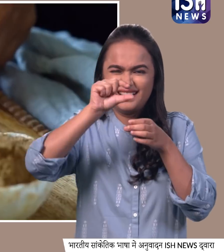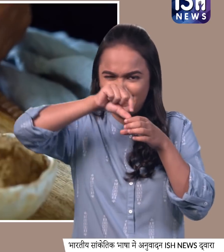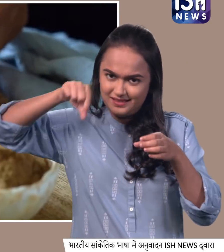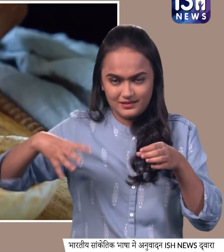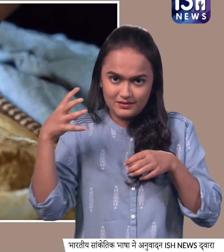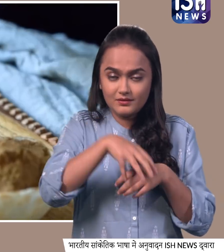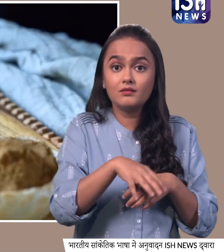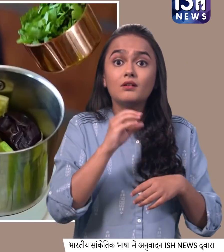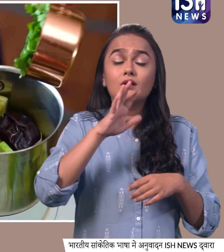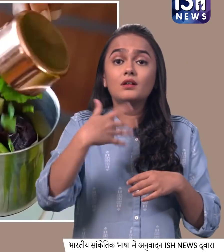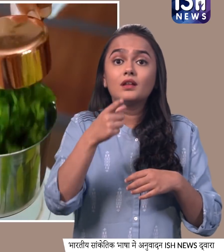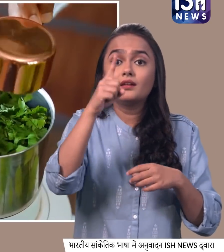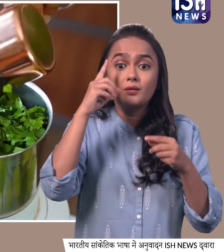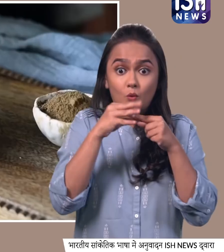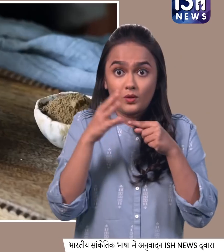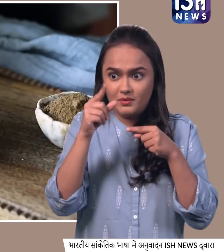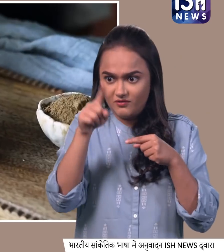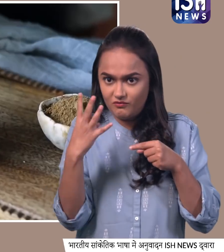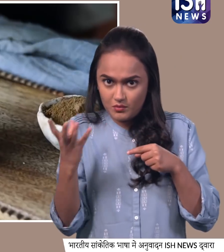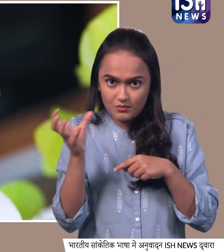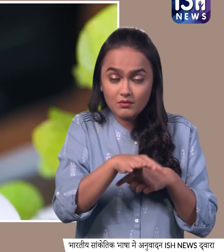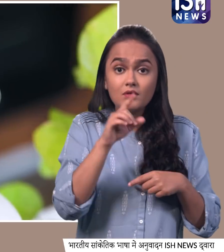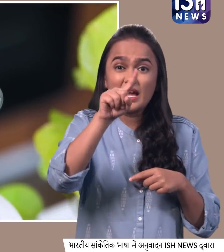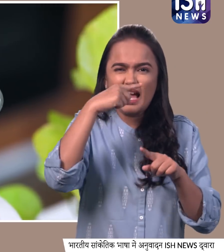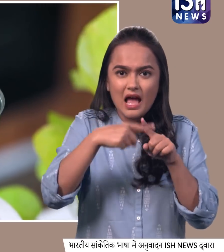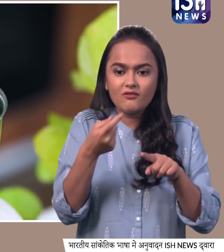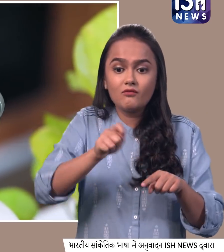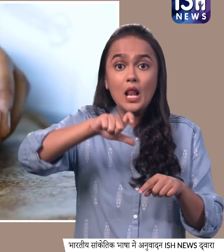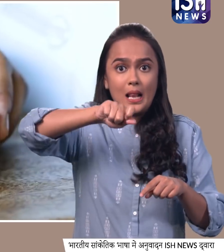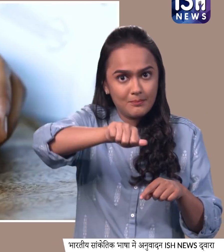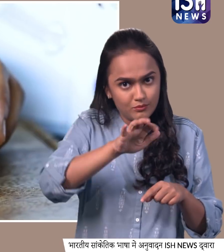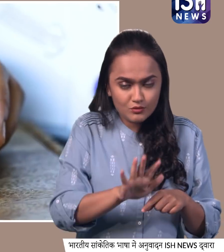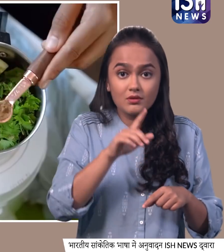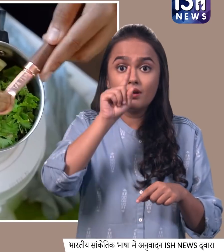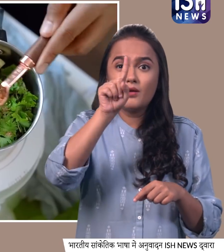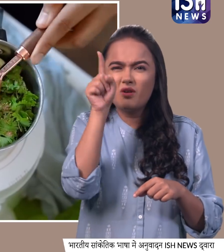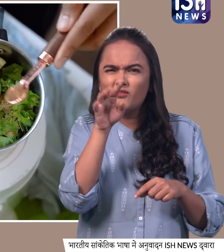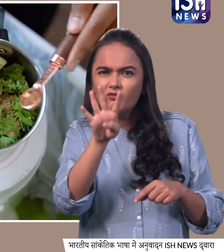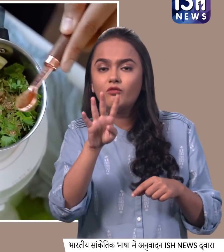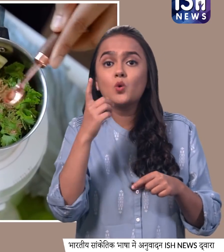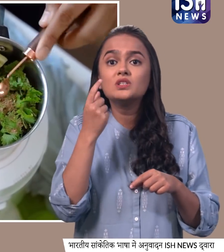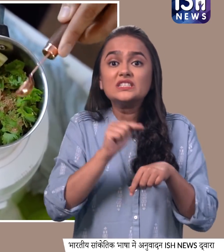1/4 cup chopped coriander leaves 1.5 tbsp lemon juice and 1/4 tsp cumin powder